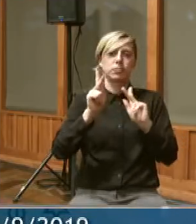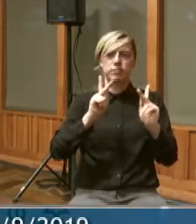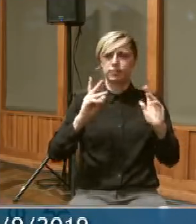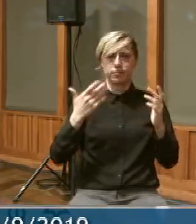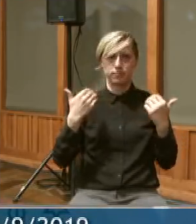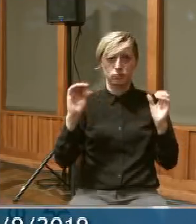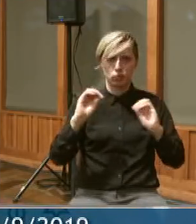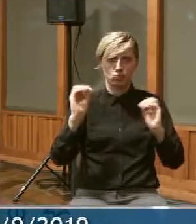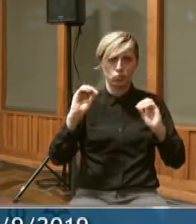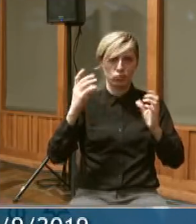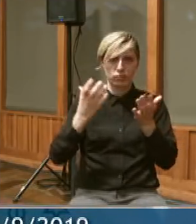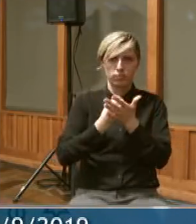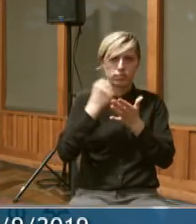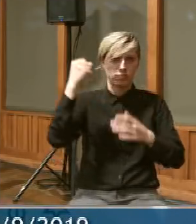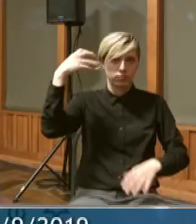YEAH. PRIVATIZATION IS A GREAT WAY TO